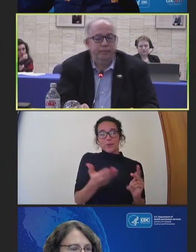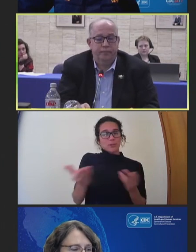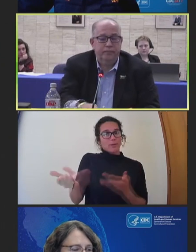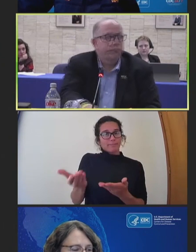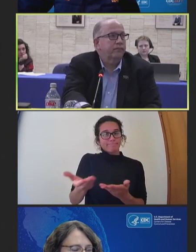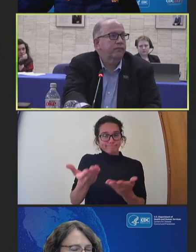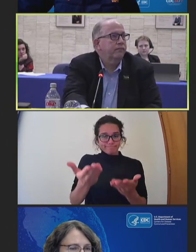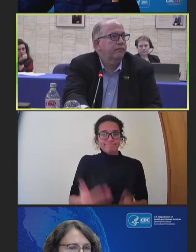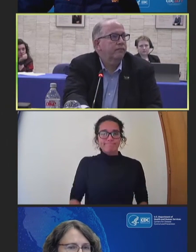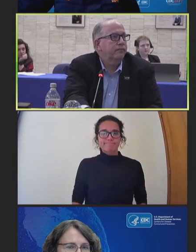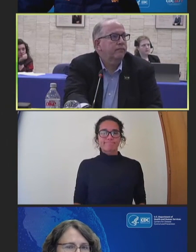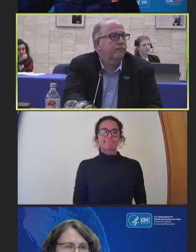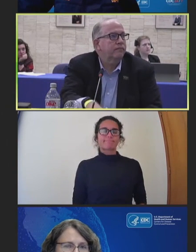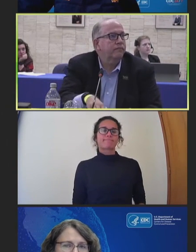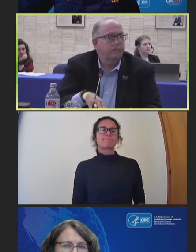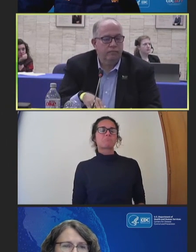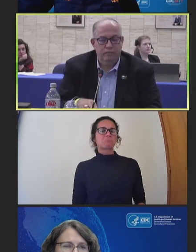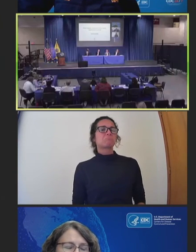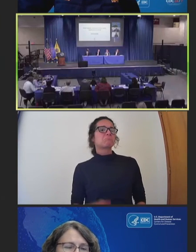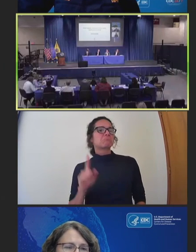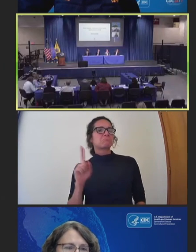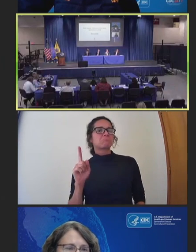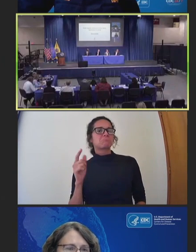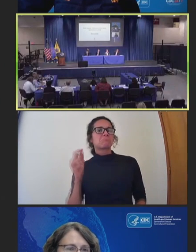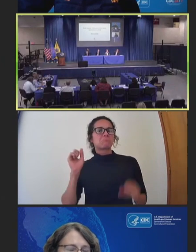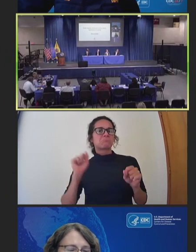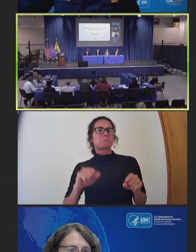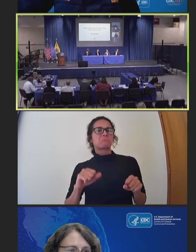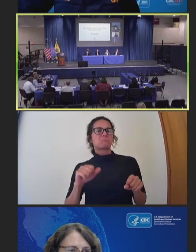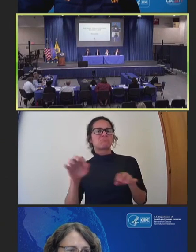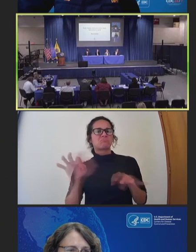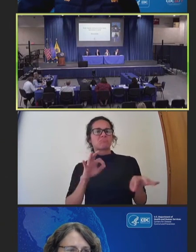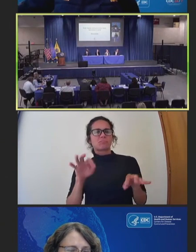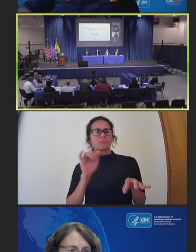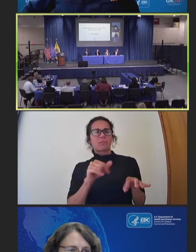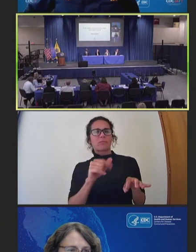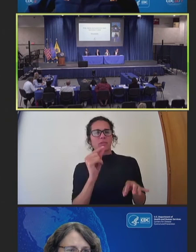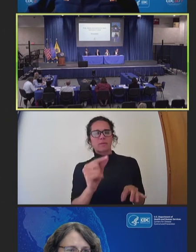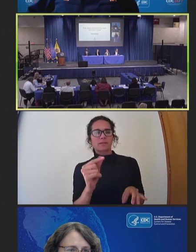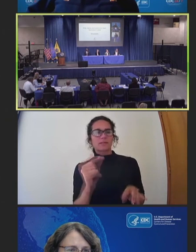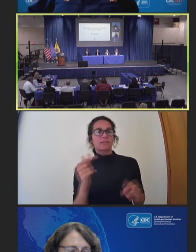David P. Holland: I can speak a little to that. So, in Fulton County -- and it wasn't